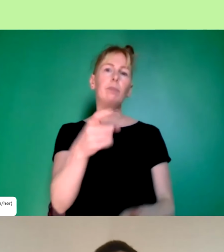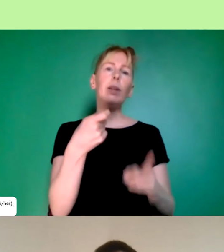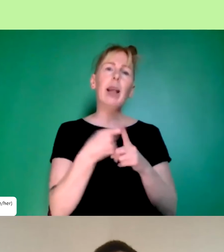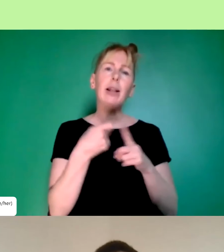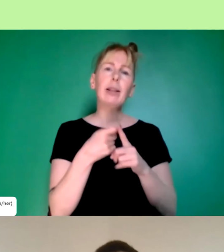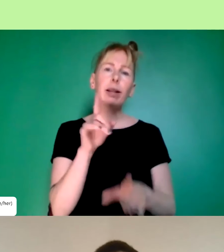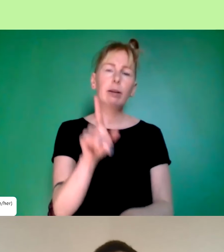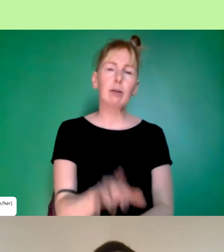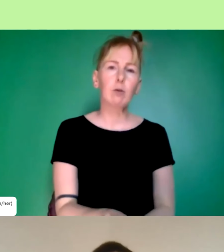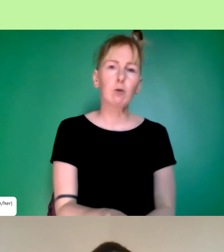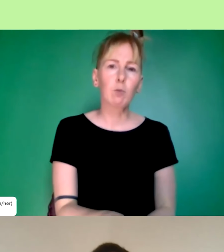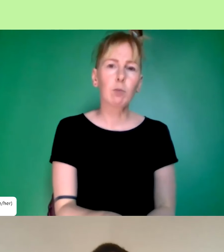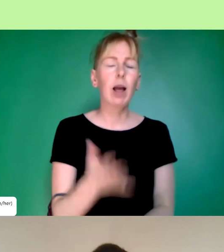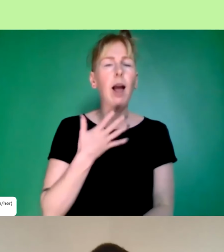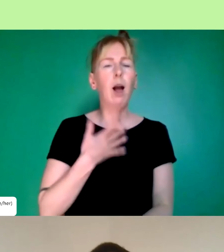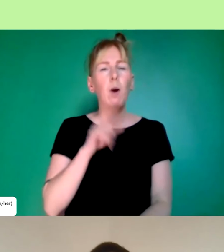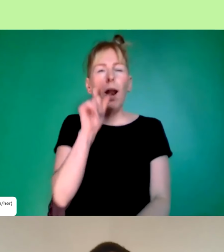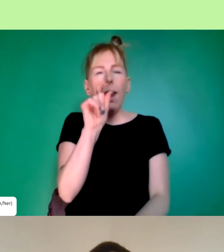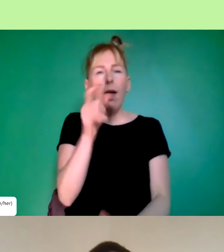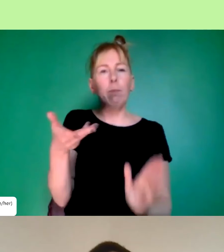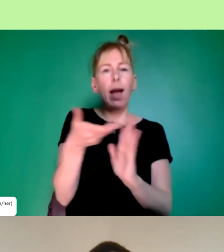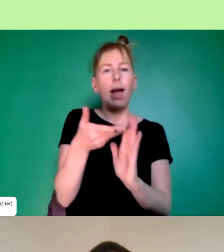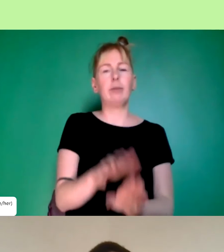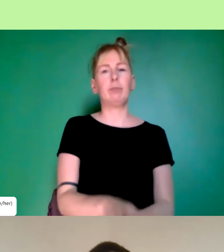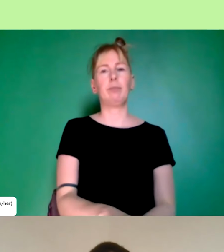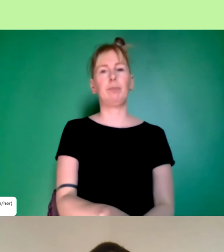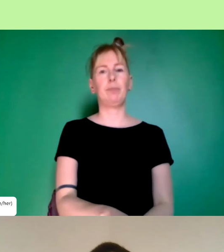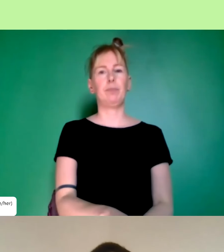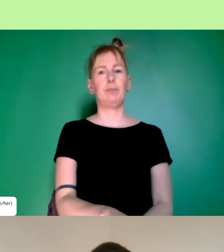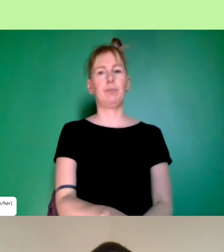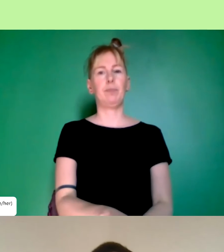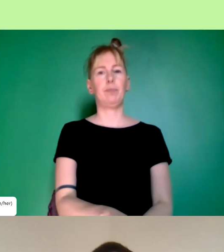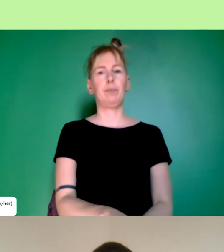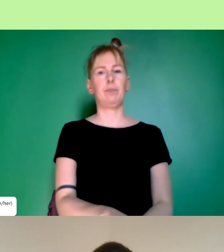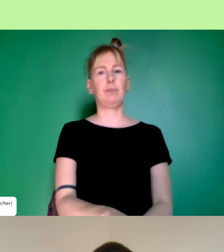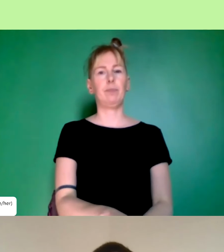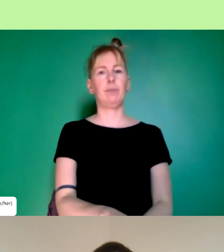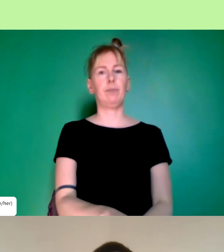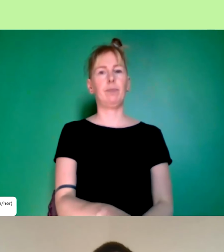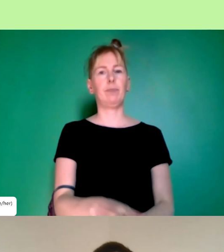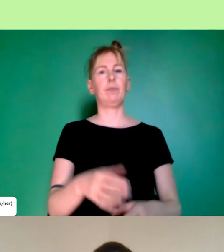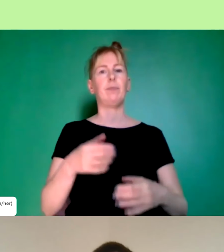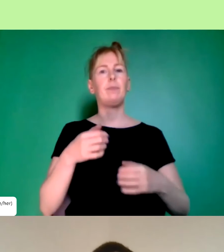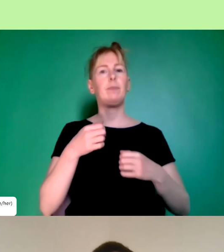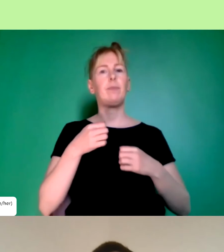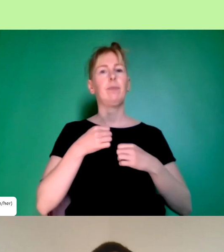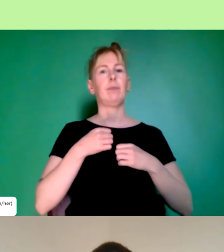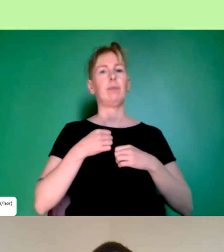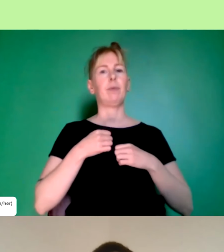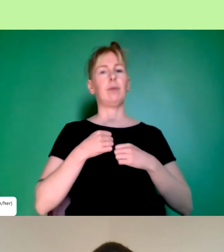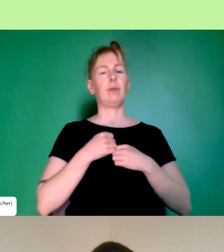I just want to add just one line. My childhood decolonizing or decolonization